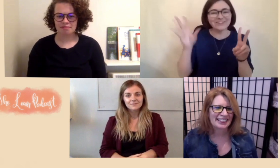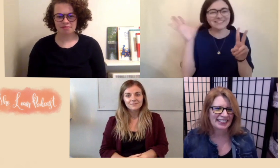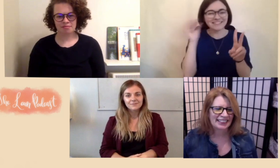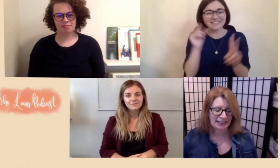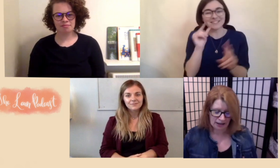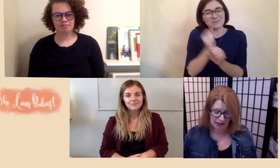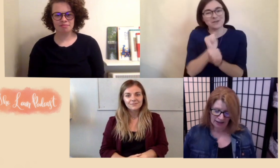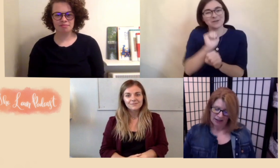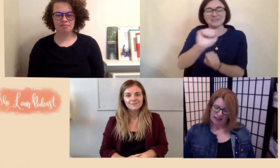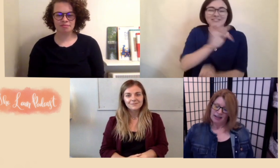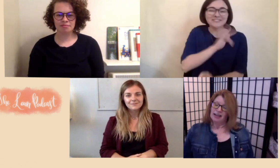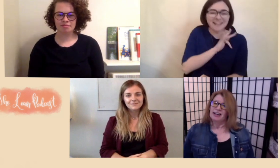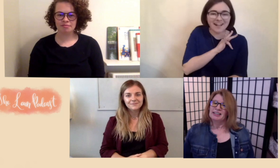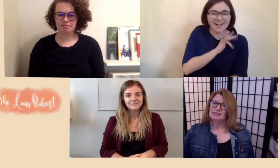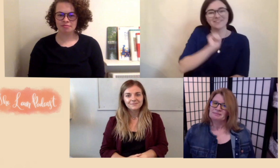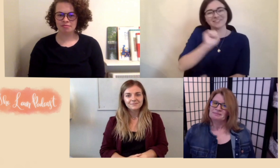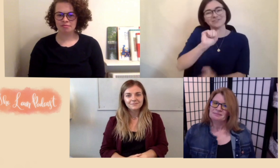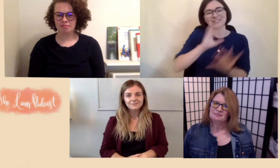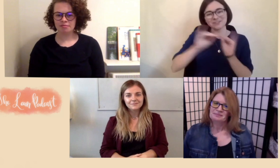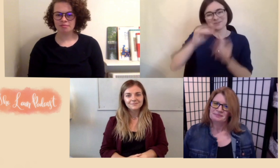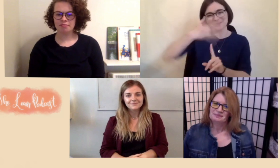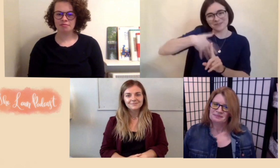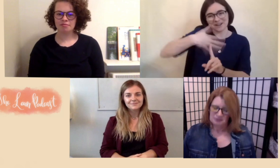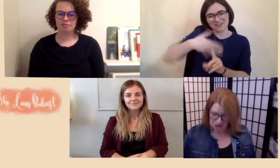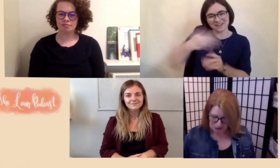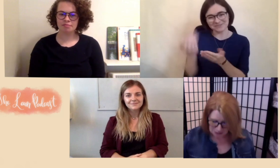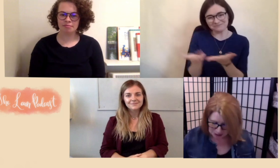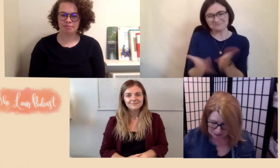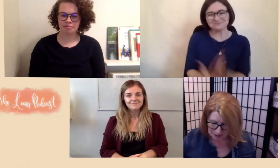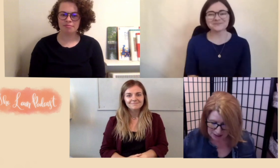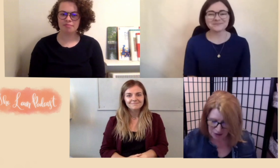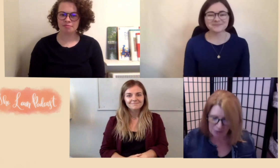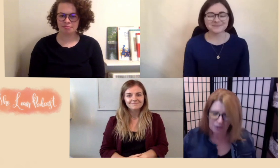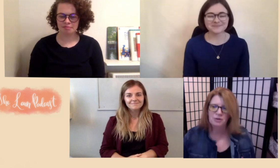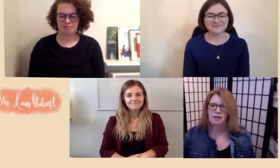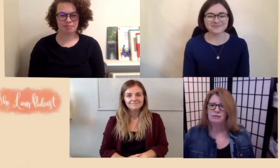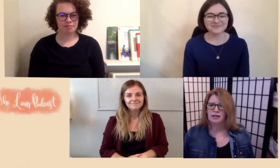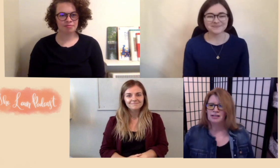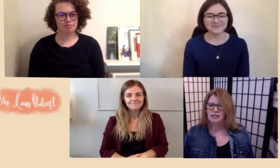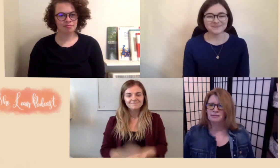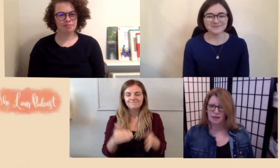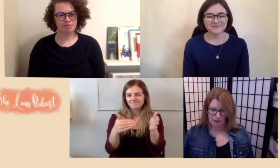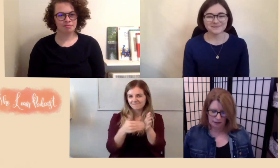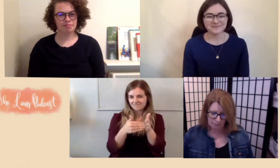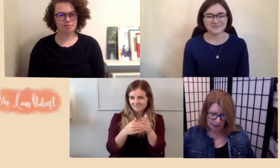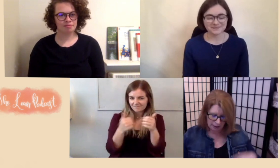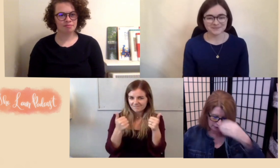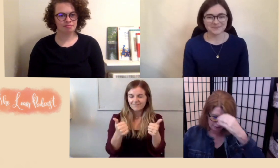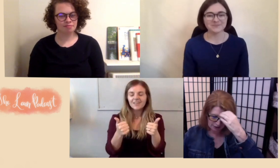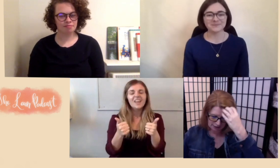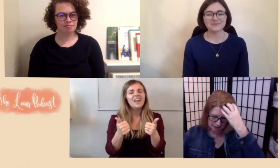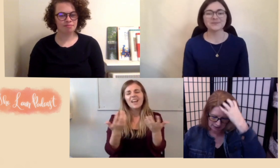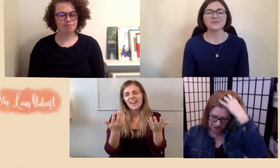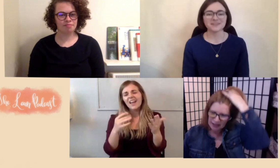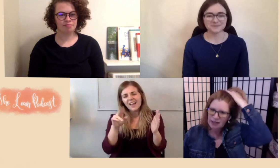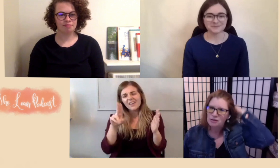and your interpreting background? Sure. You can read biographies, and they give you sort of the highlights,